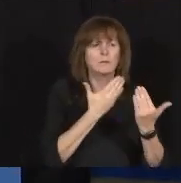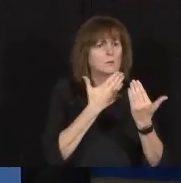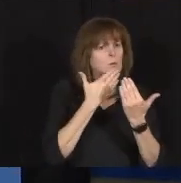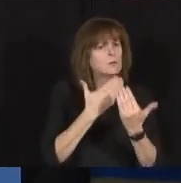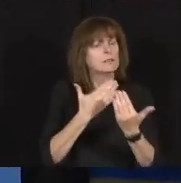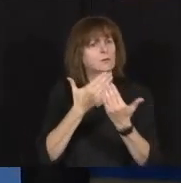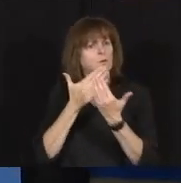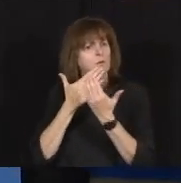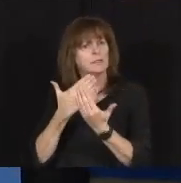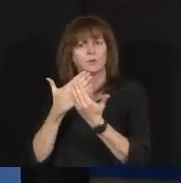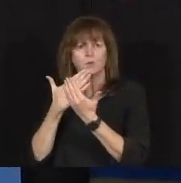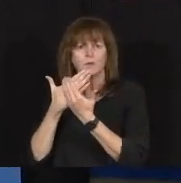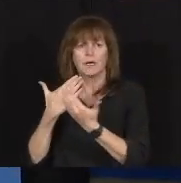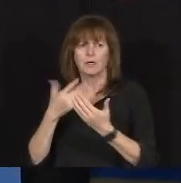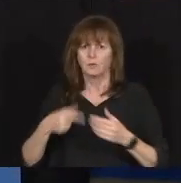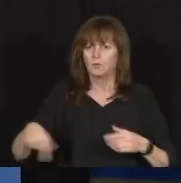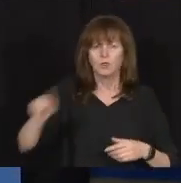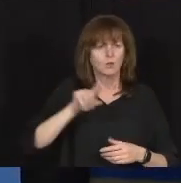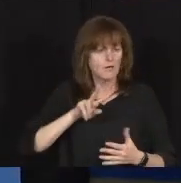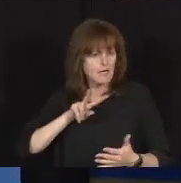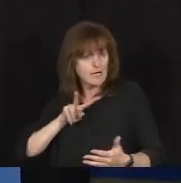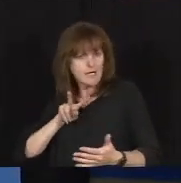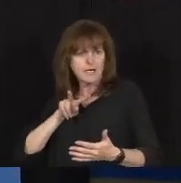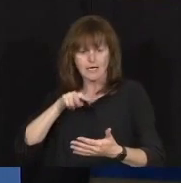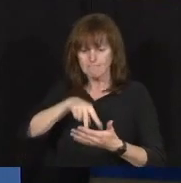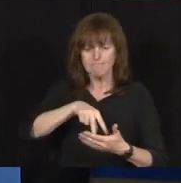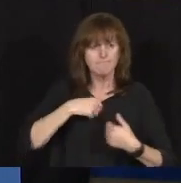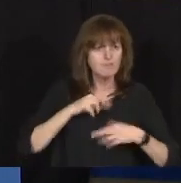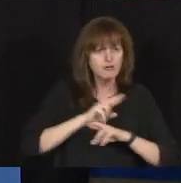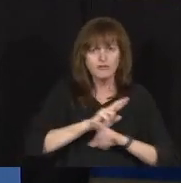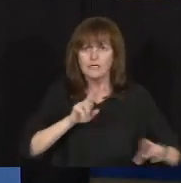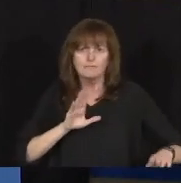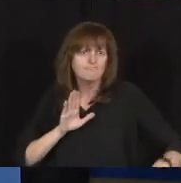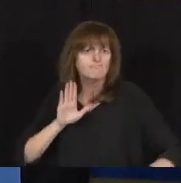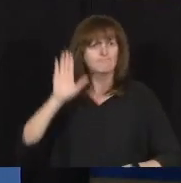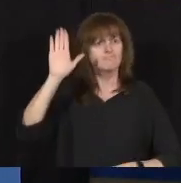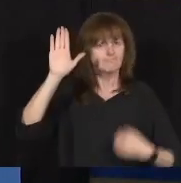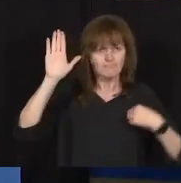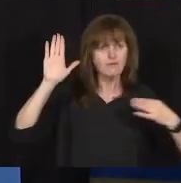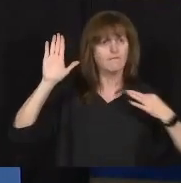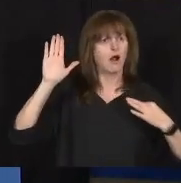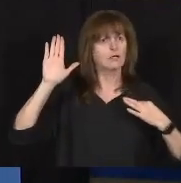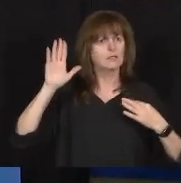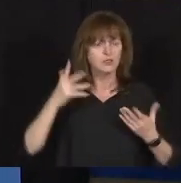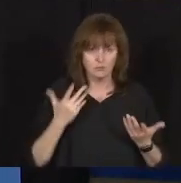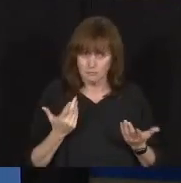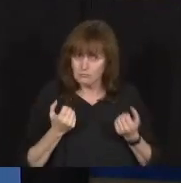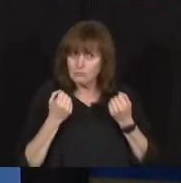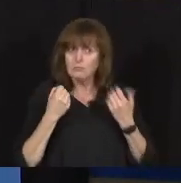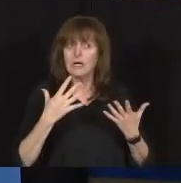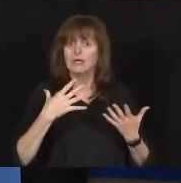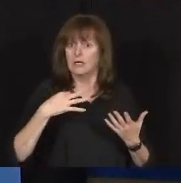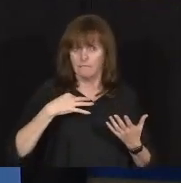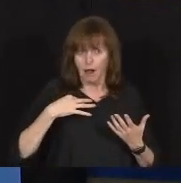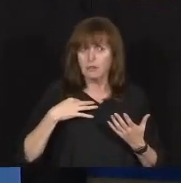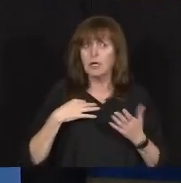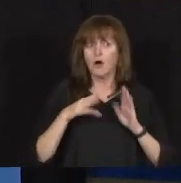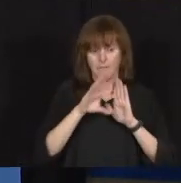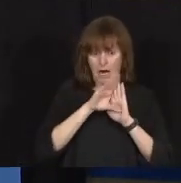unprecedented times. M any of these volunteers have their own background, w